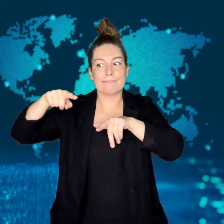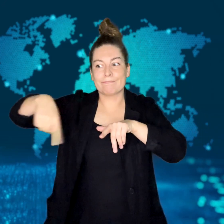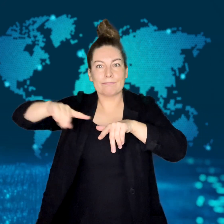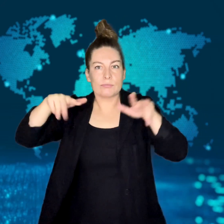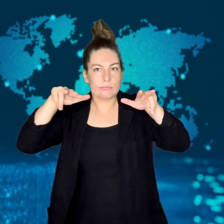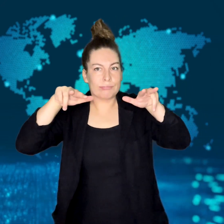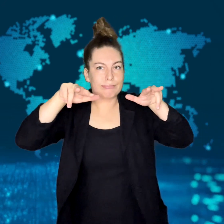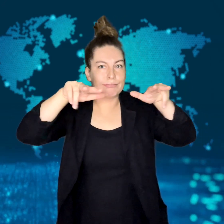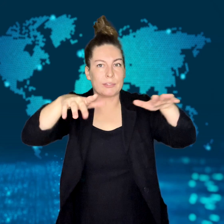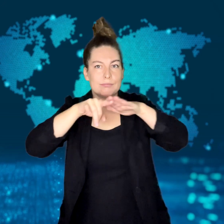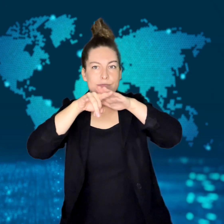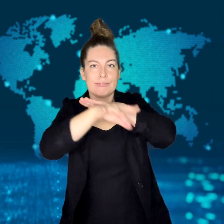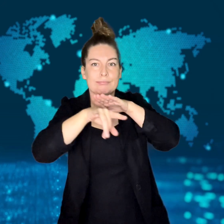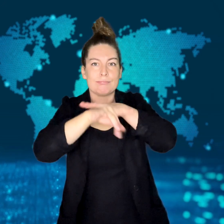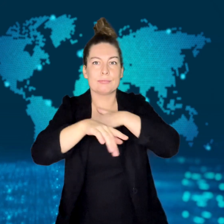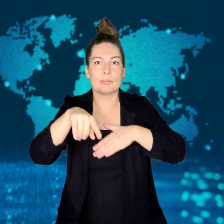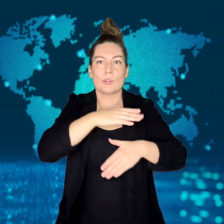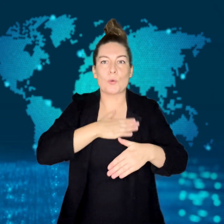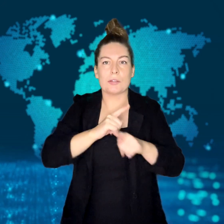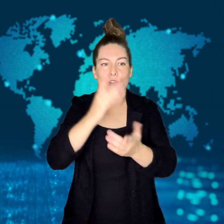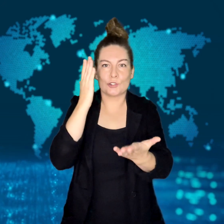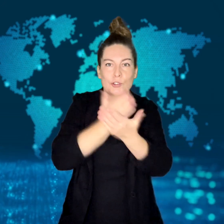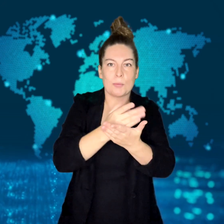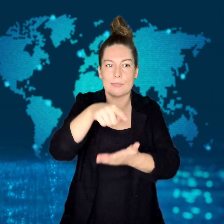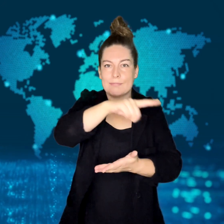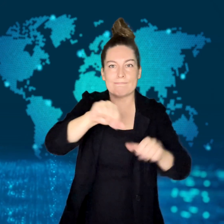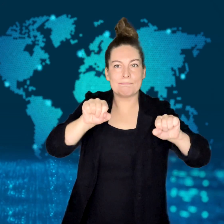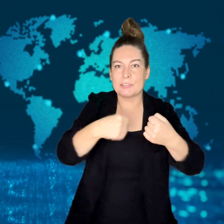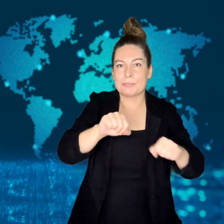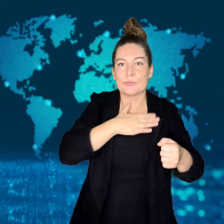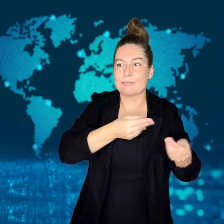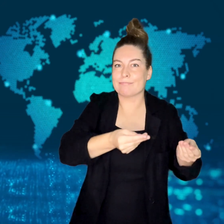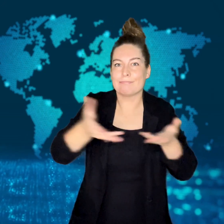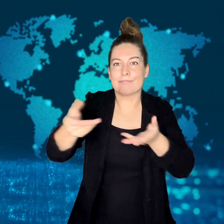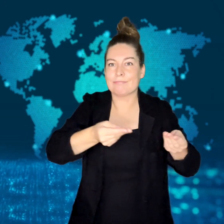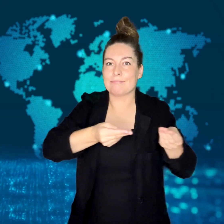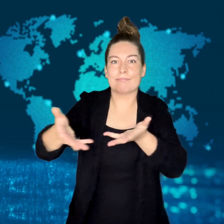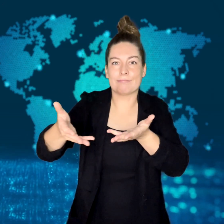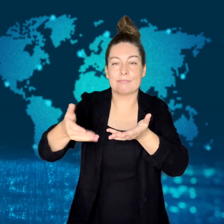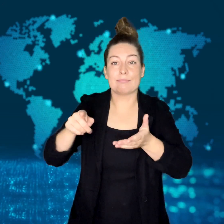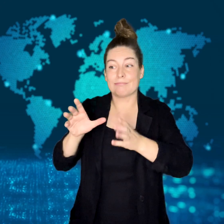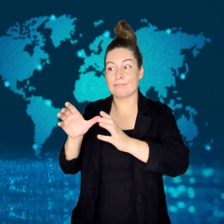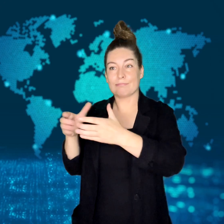the ships using drones and rockets to disrupt shipments.